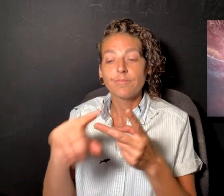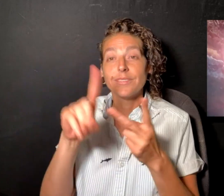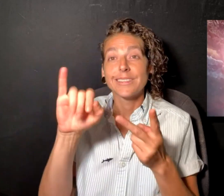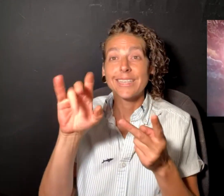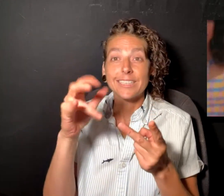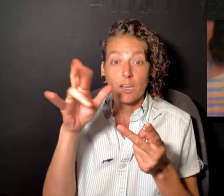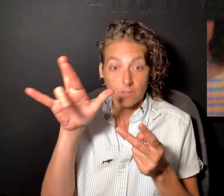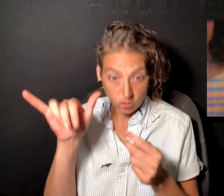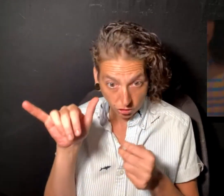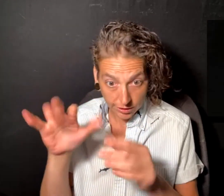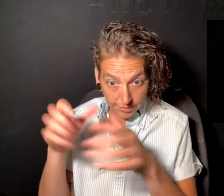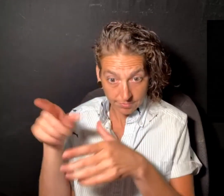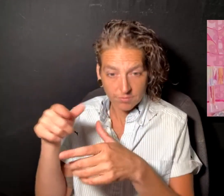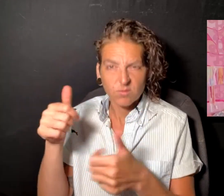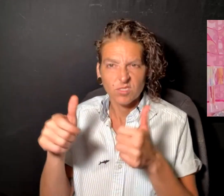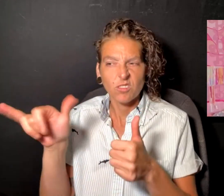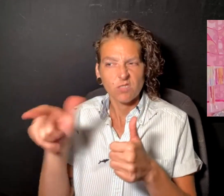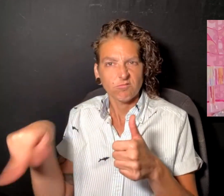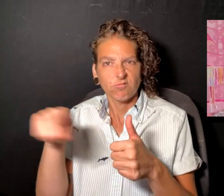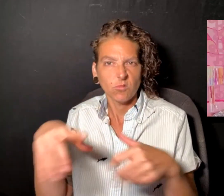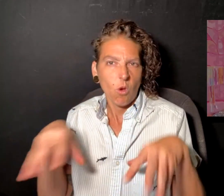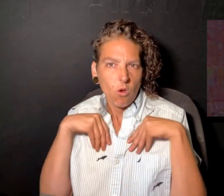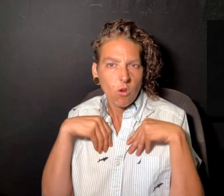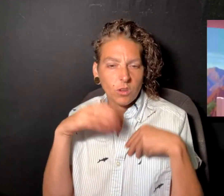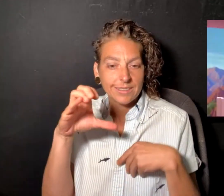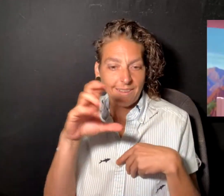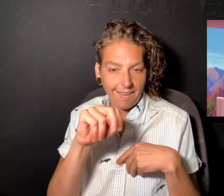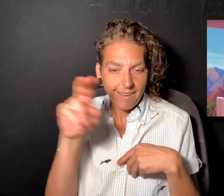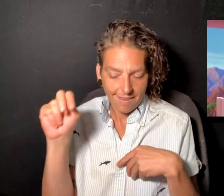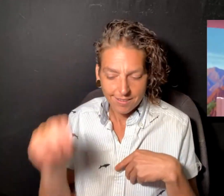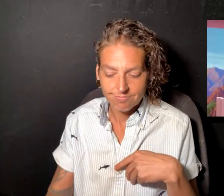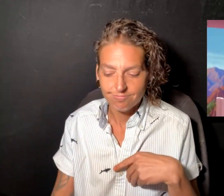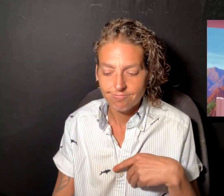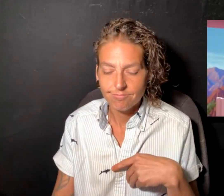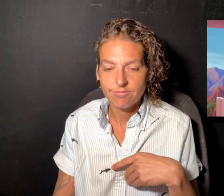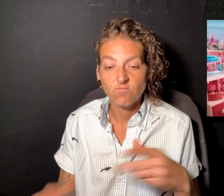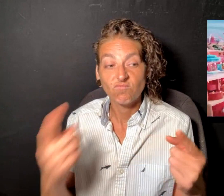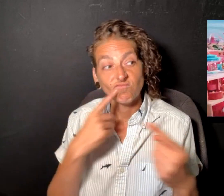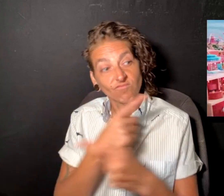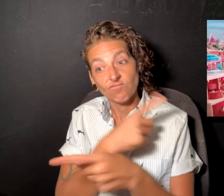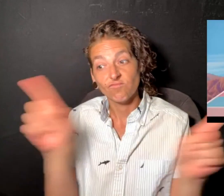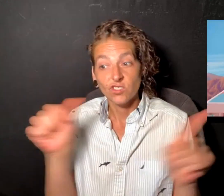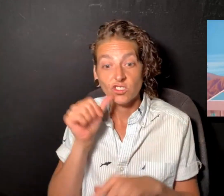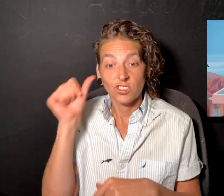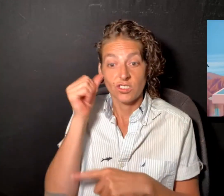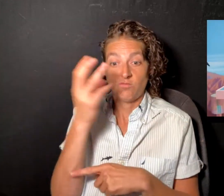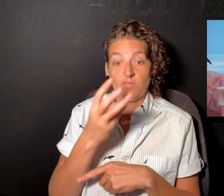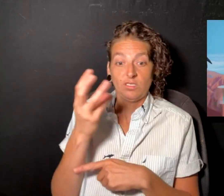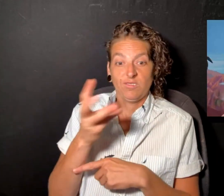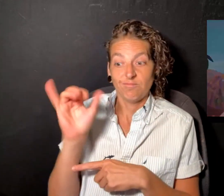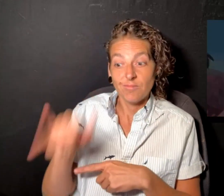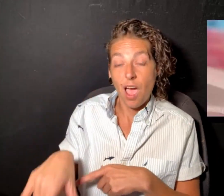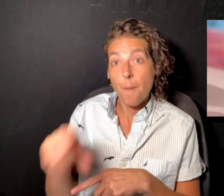which also owns C N N, announced Wednesday that Barbie had also crossed the